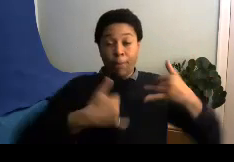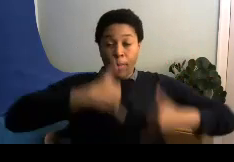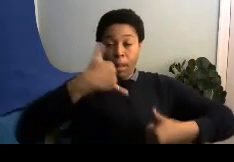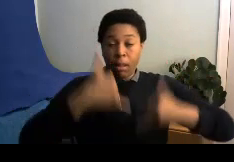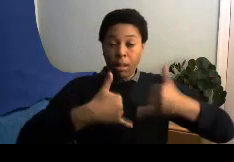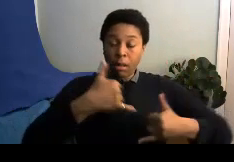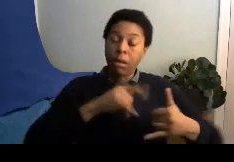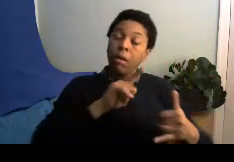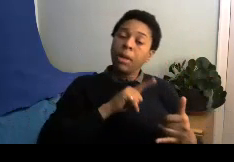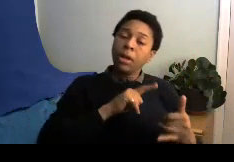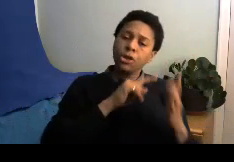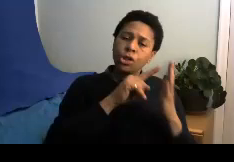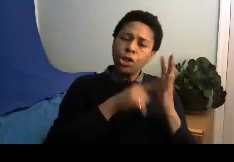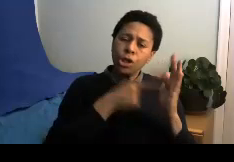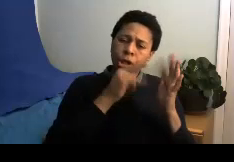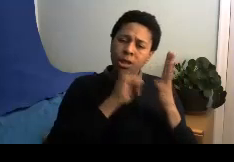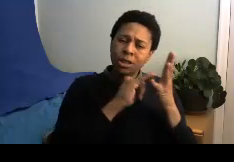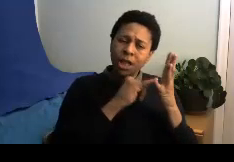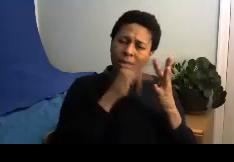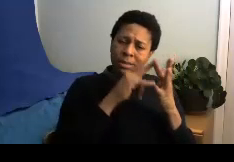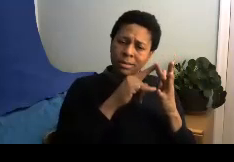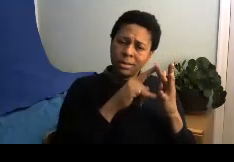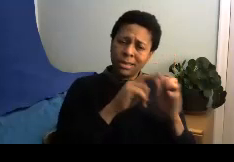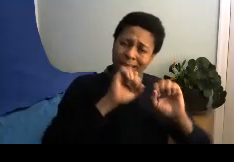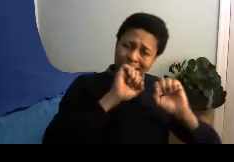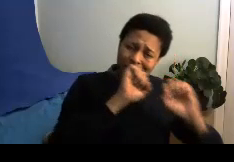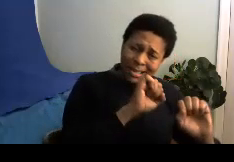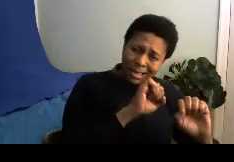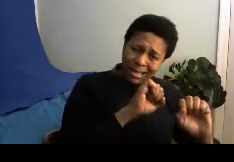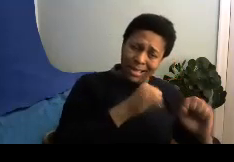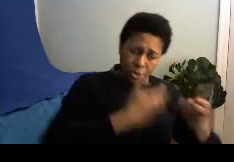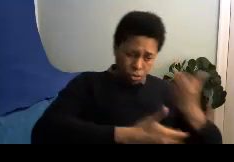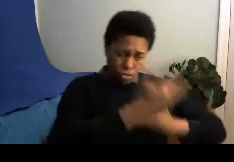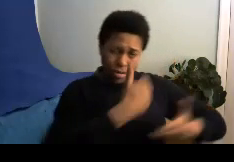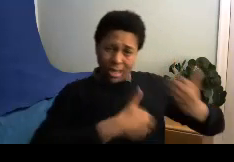about Jesse's story and thinking about Jesse's heritage, um, it